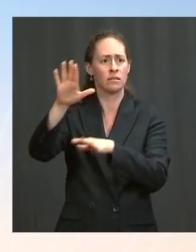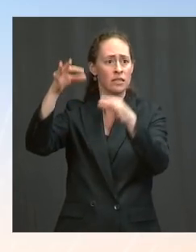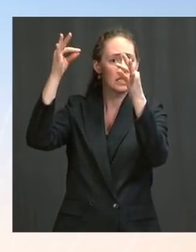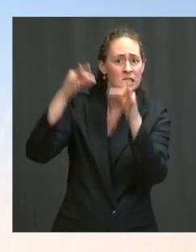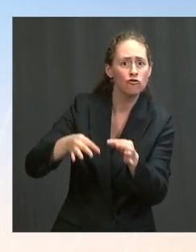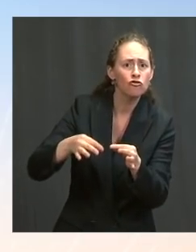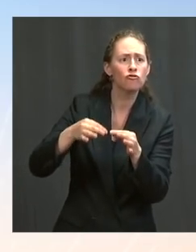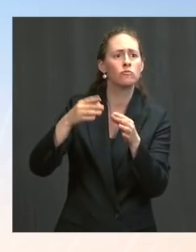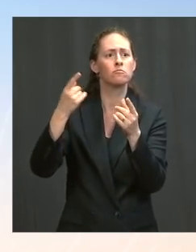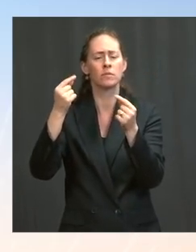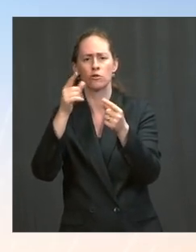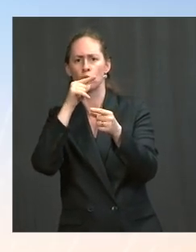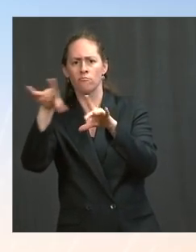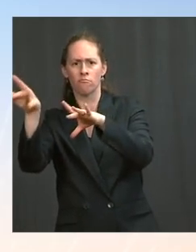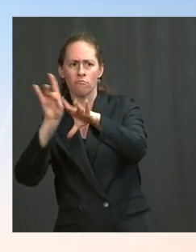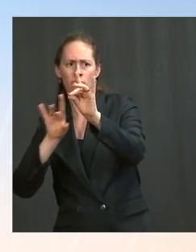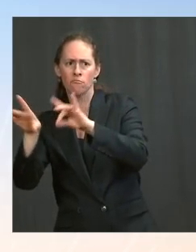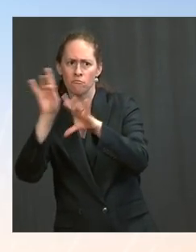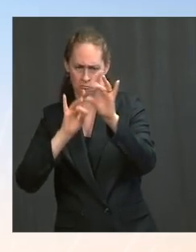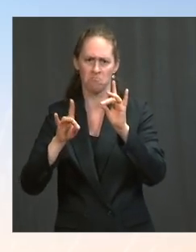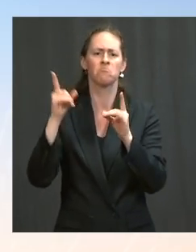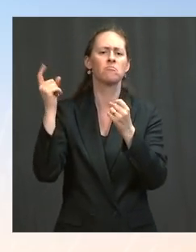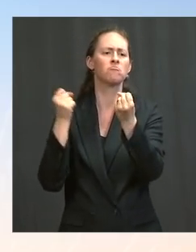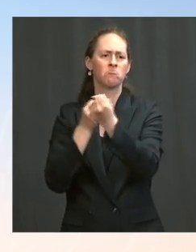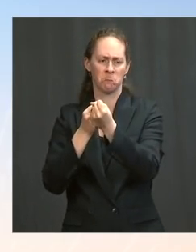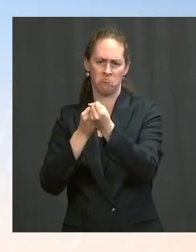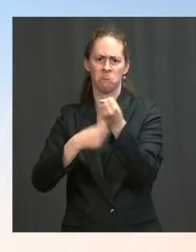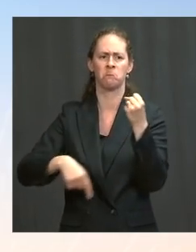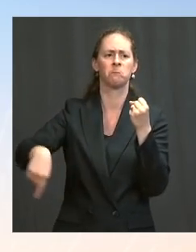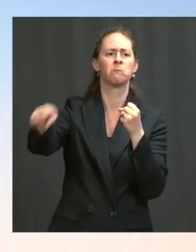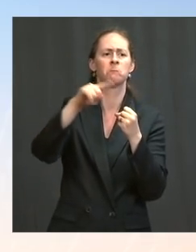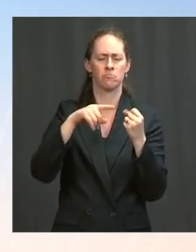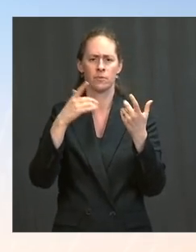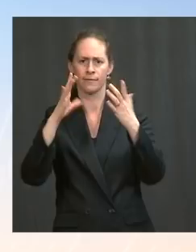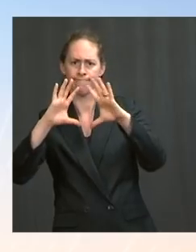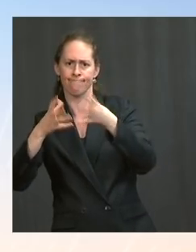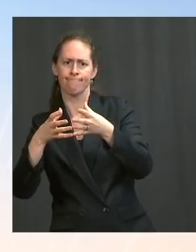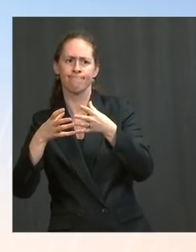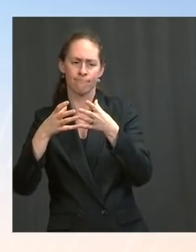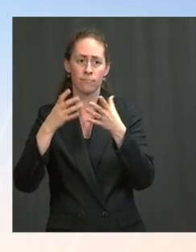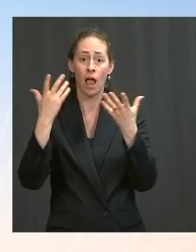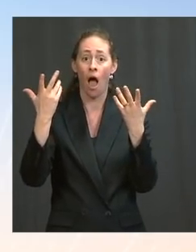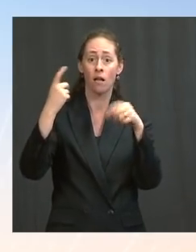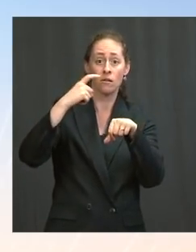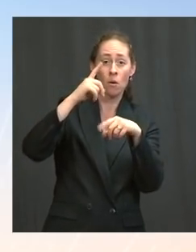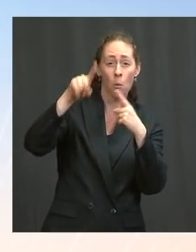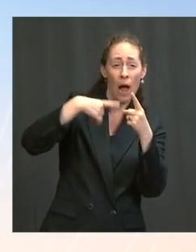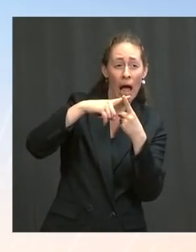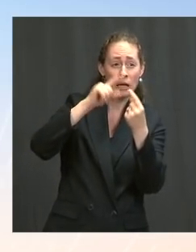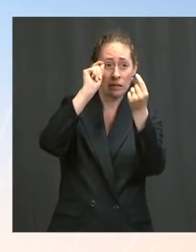get the process started to form the select committee. In terms of the timeline of the release of a final report,